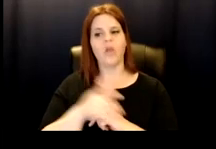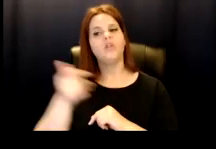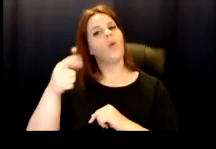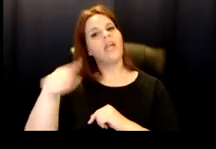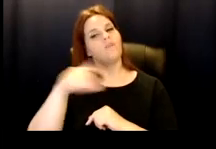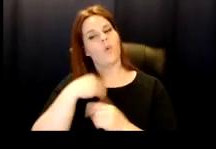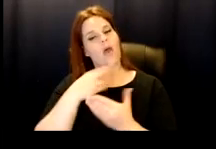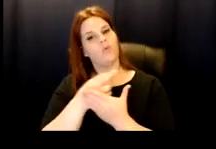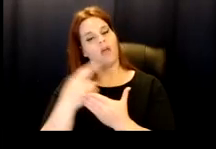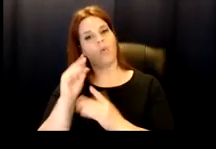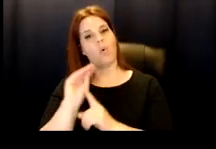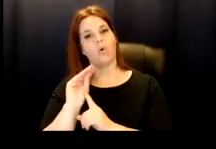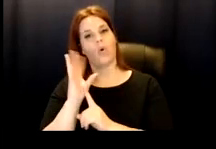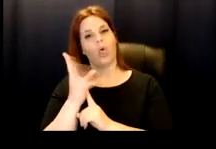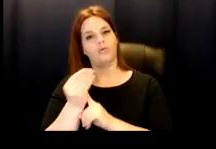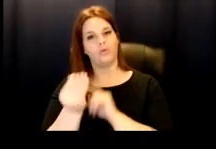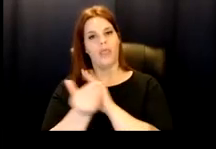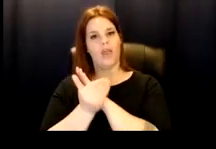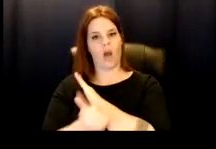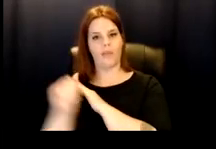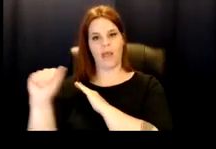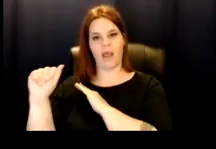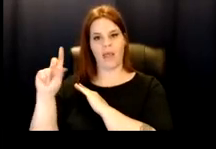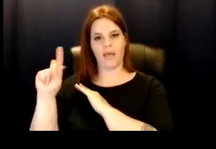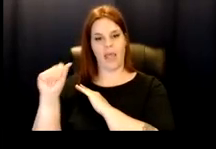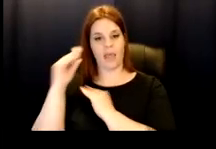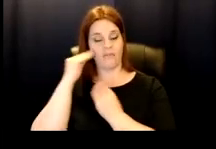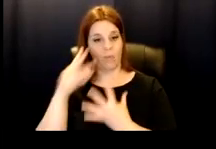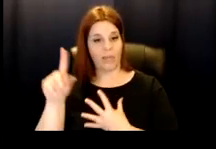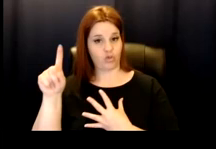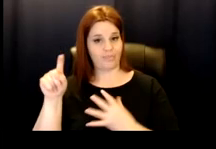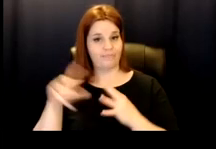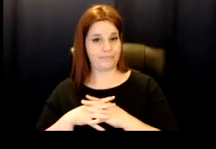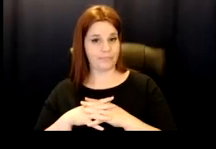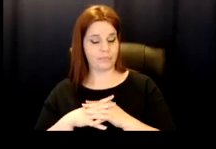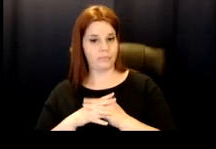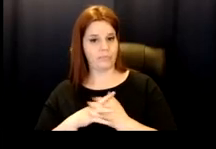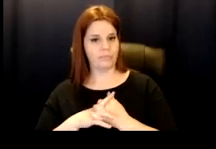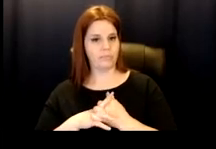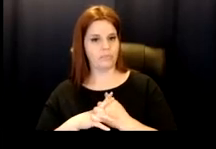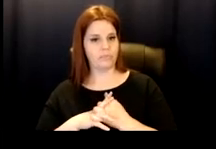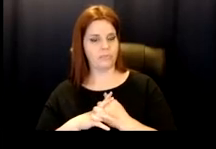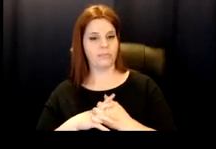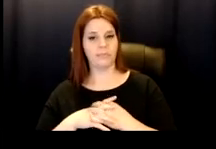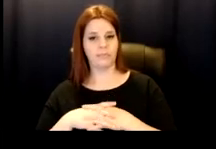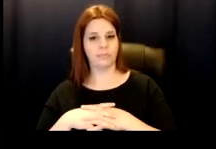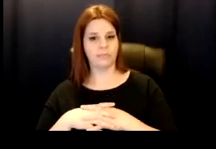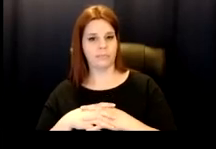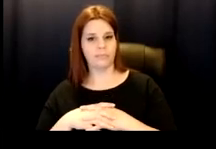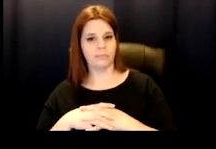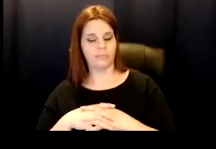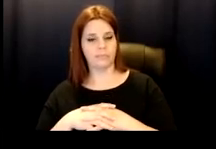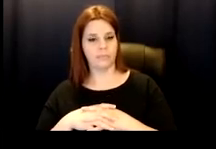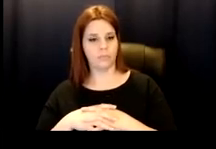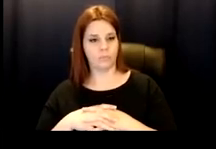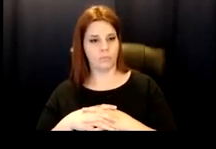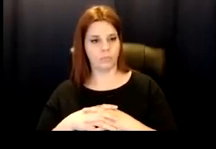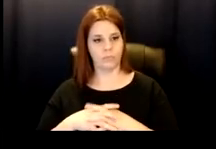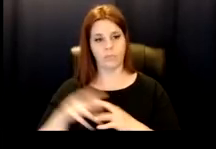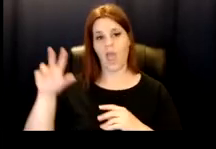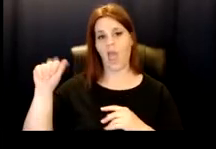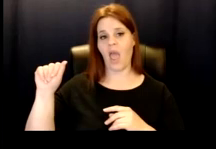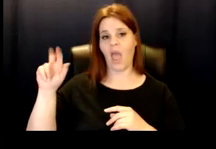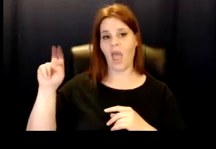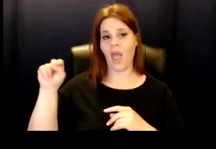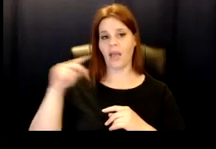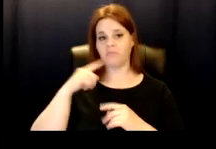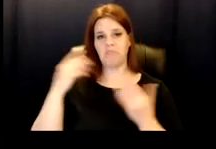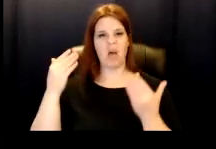for culturally competent ADA information? >> I will go ahead and start, it was originally